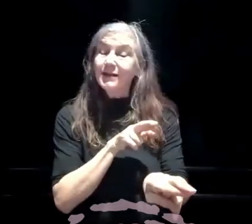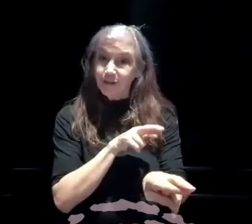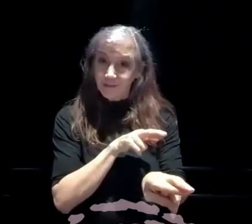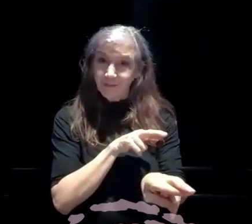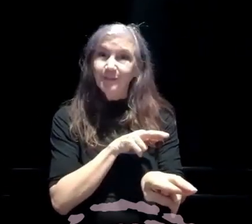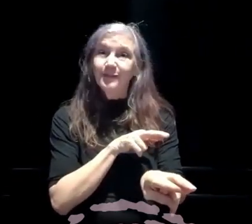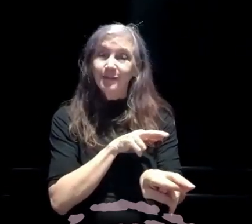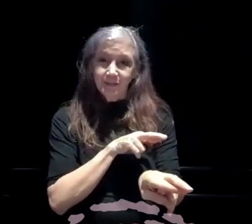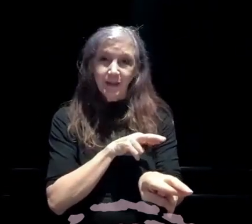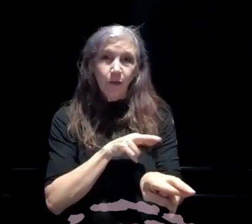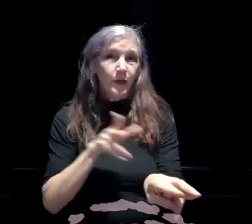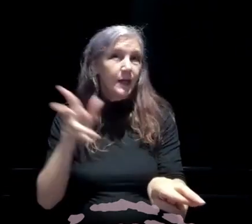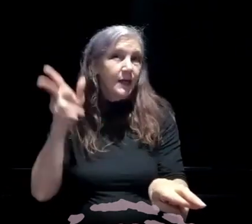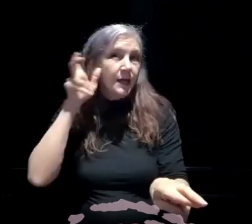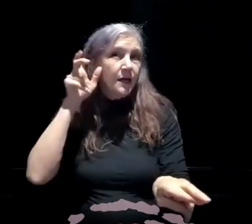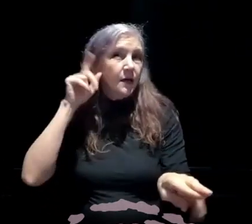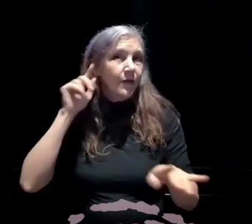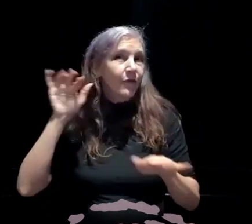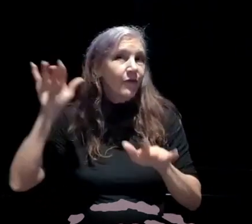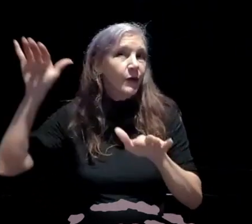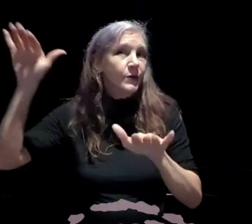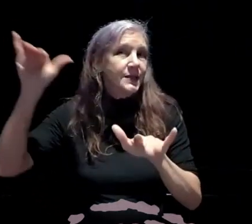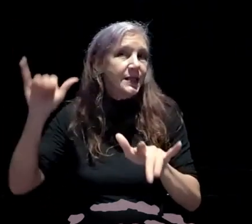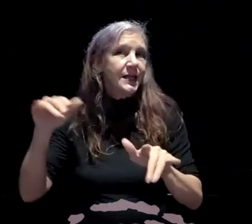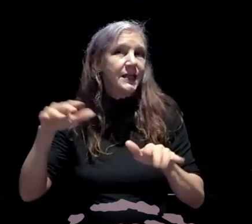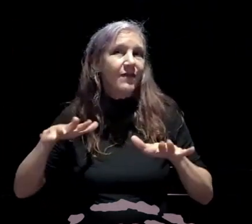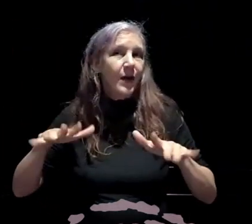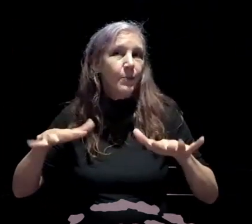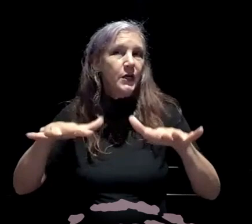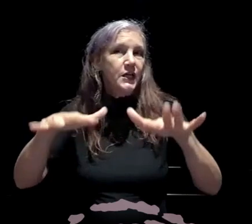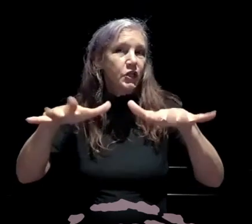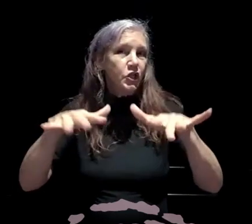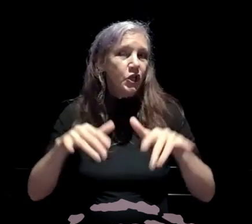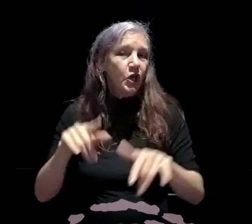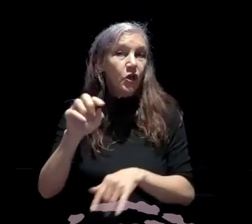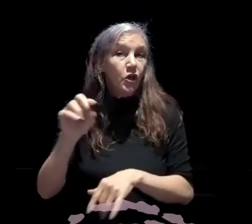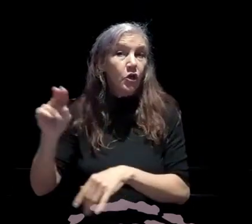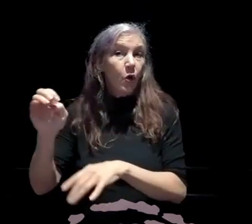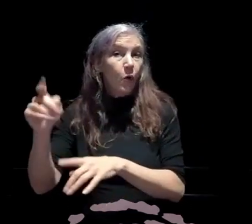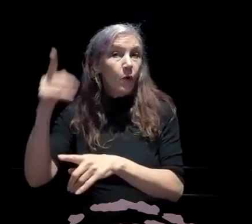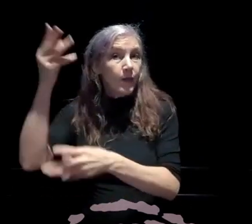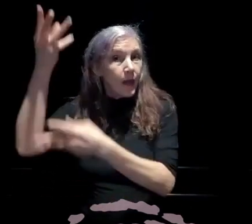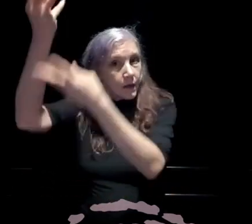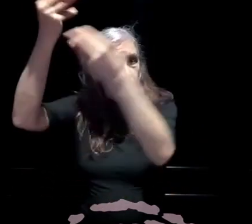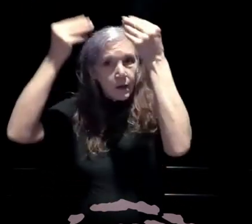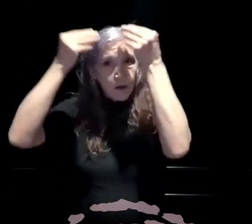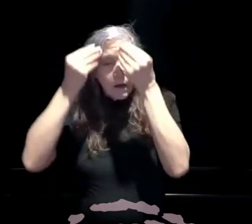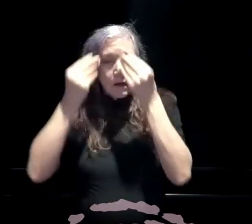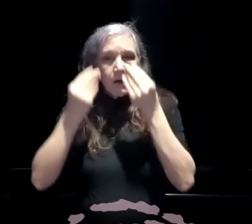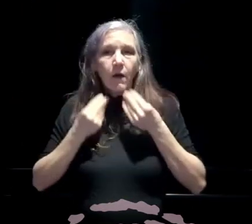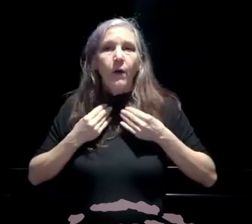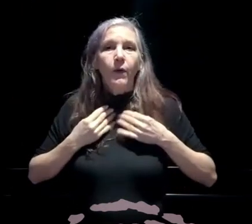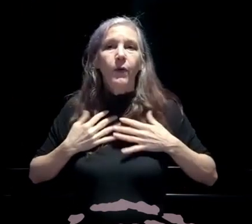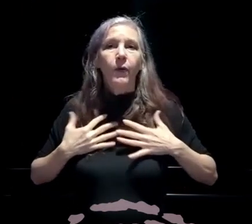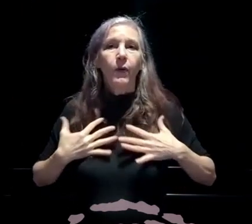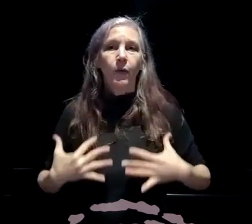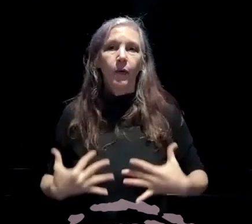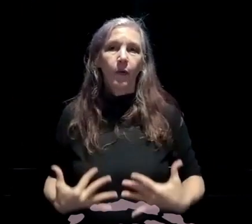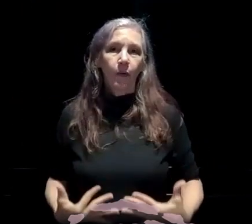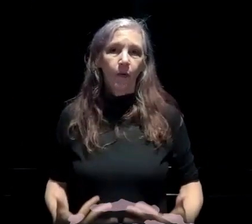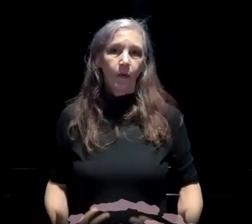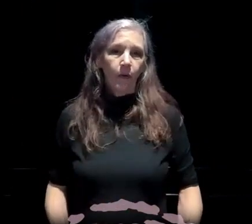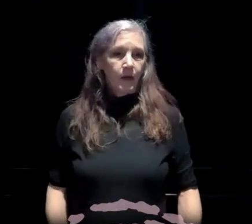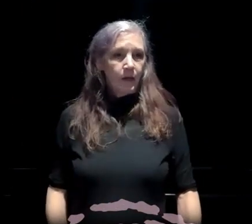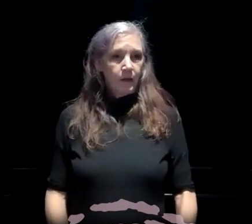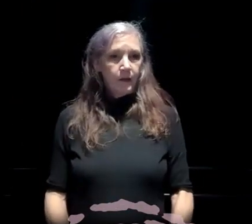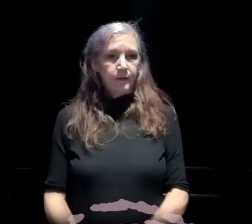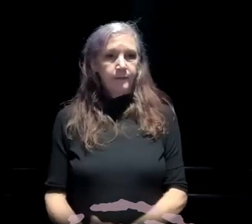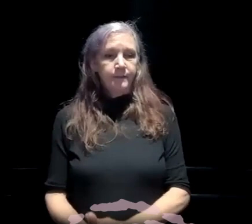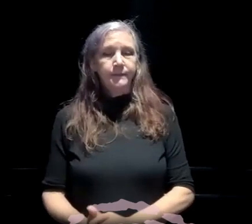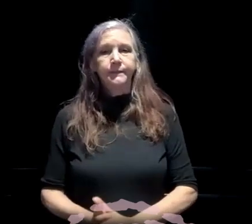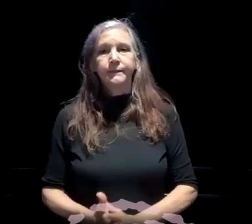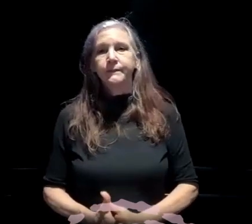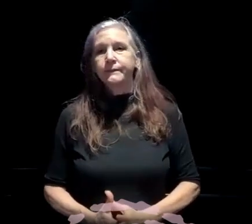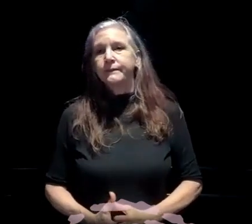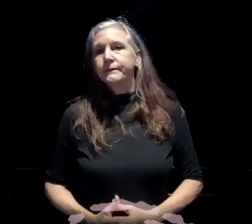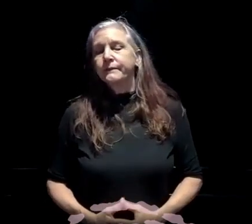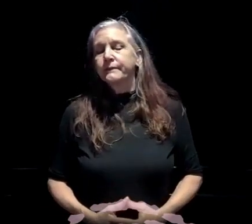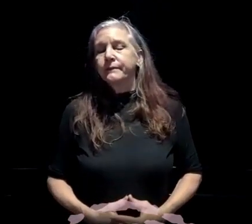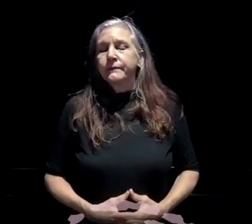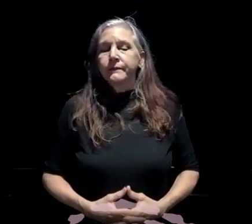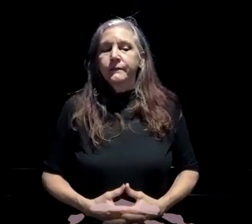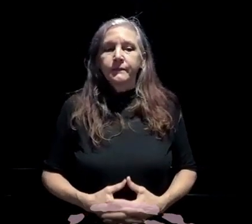And responds to the frequency, the vibration, the tone. To help us relax. So let's relax.